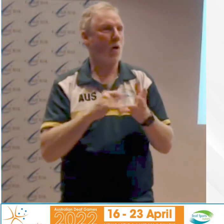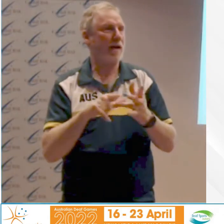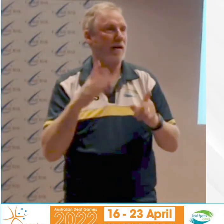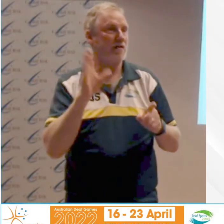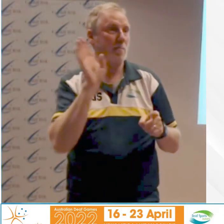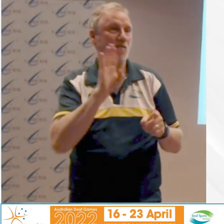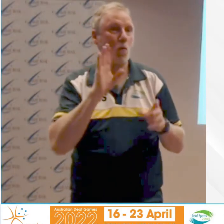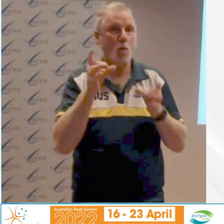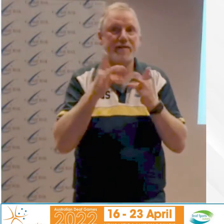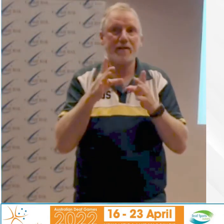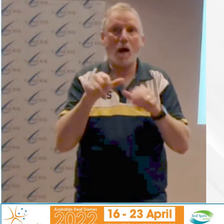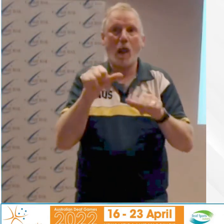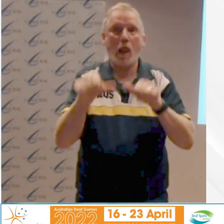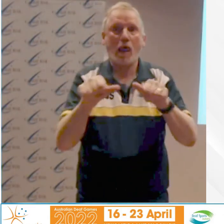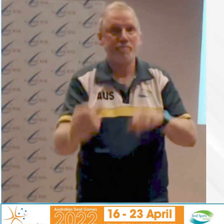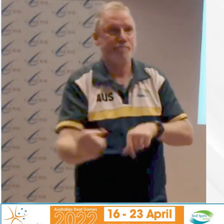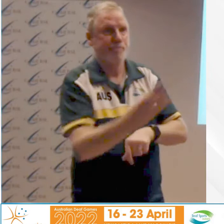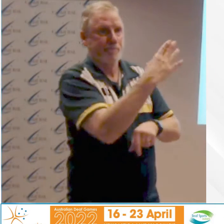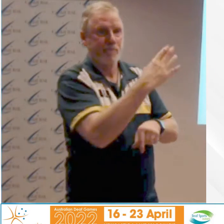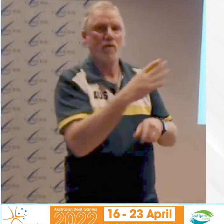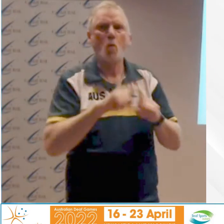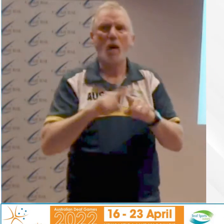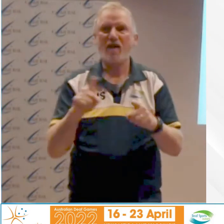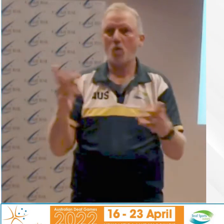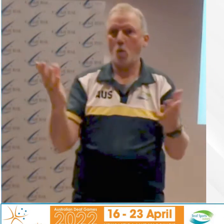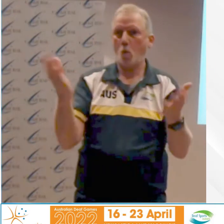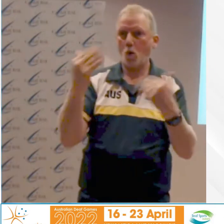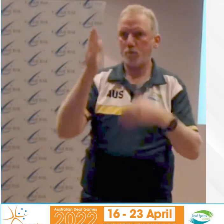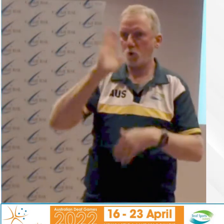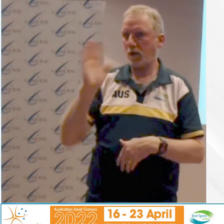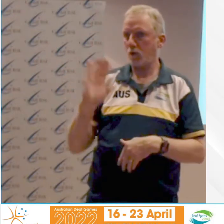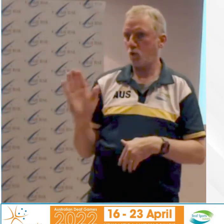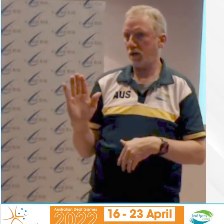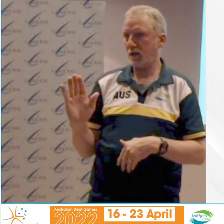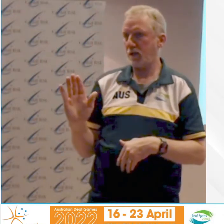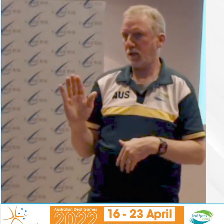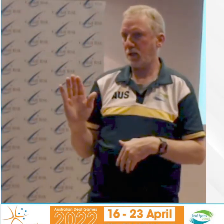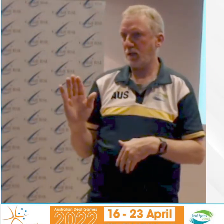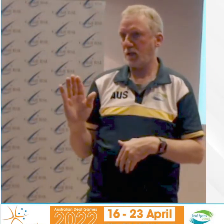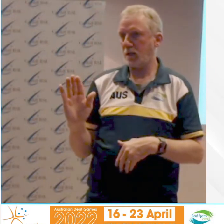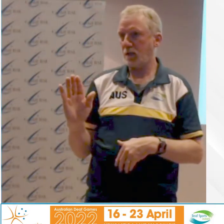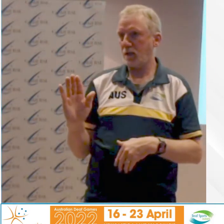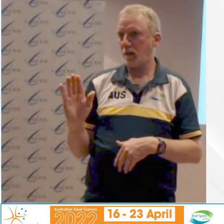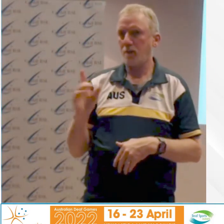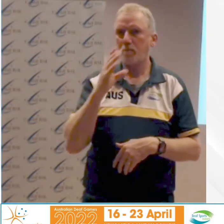answers your question um before we start with a proceedings we'd like to do a welcome to country